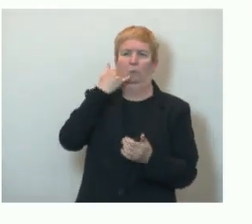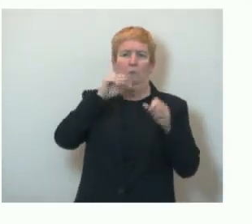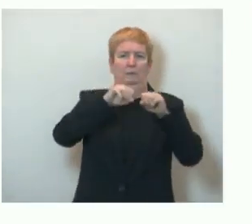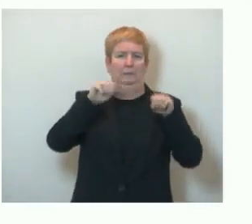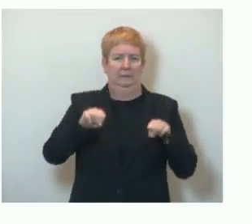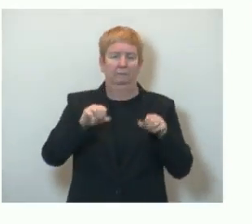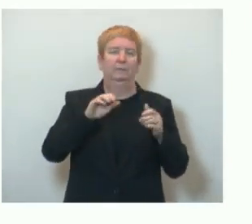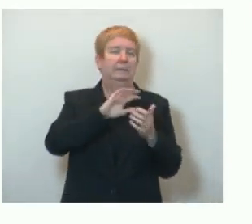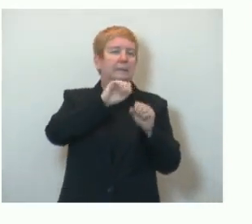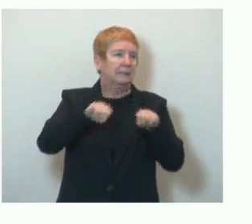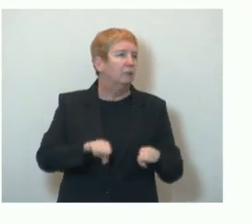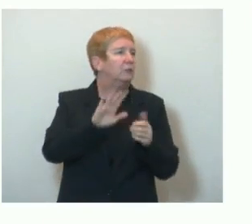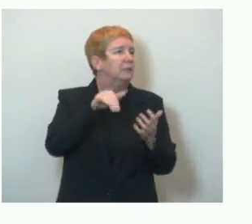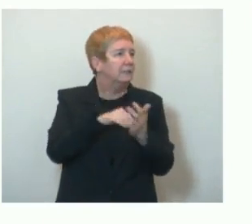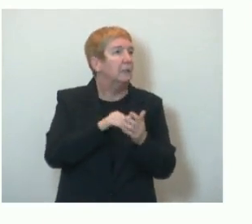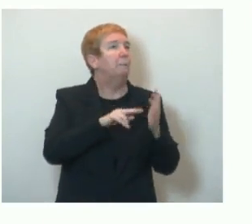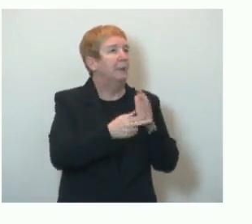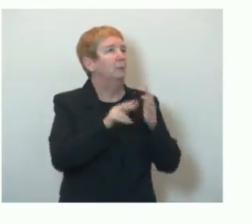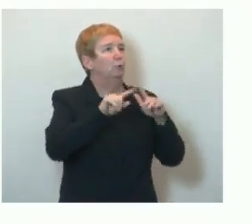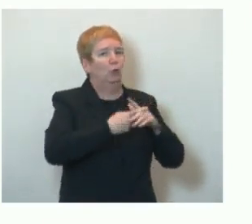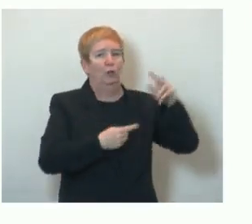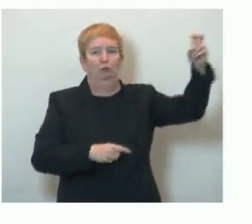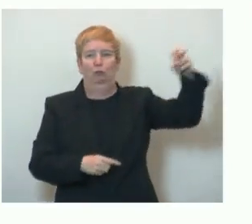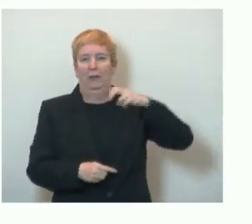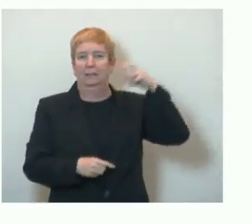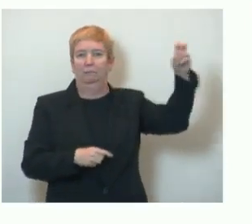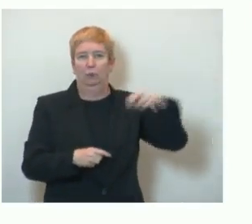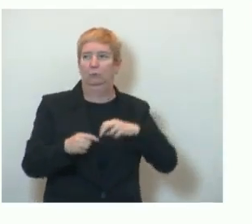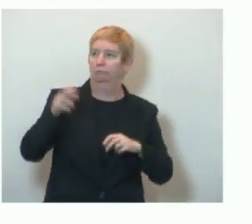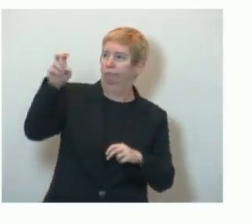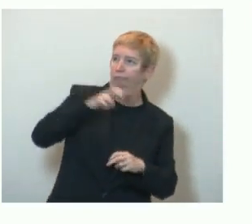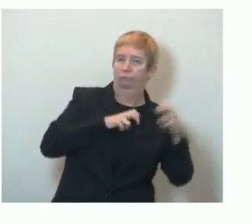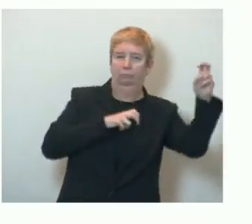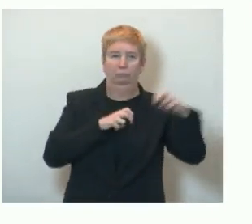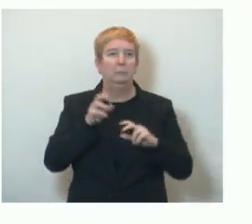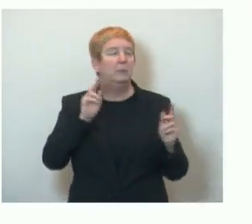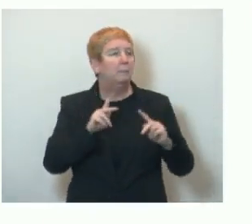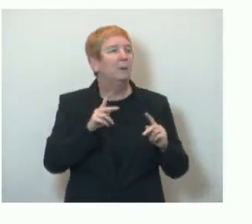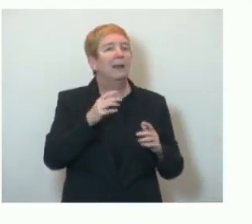MANY WILL FALL AND SO WE BEGAN A PROCESS THROUGH THE CENTRALIZED CALL CENTER.